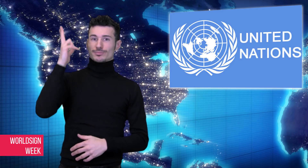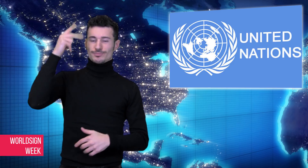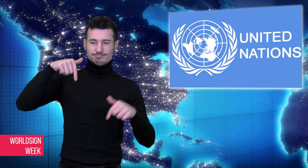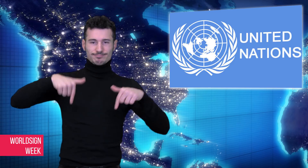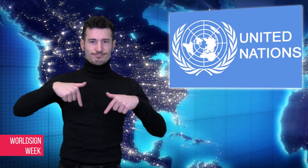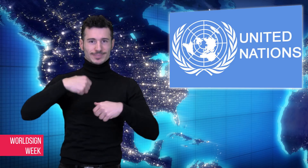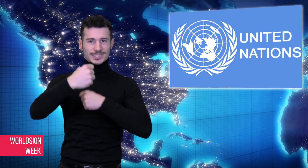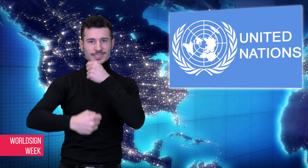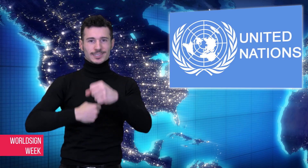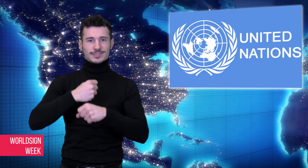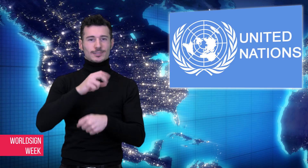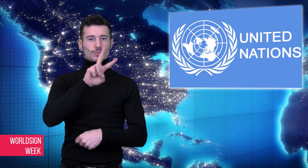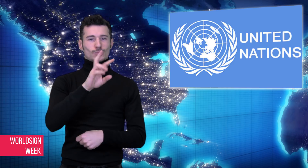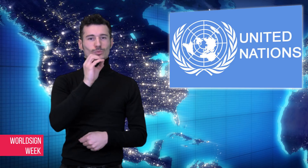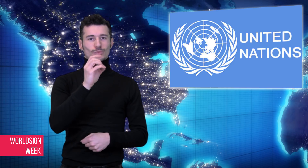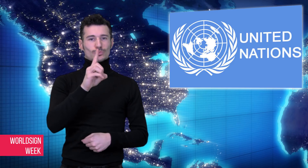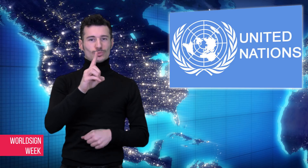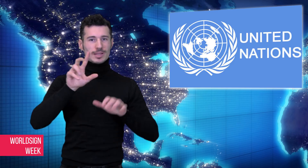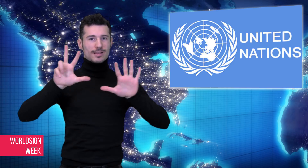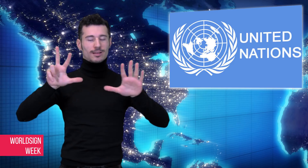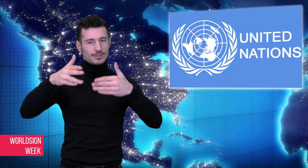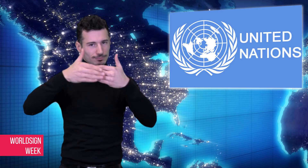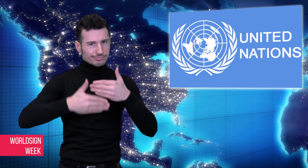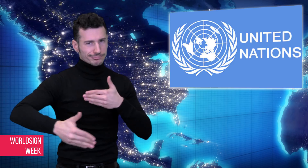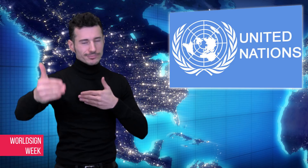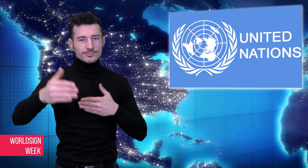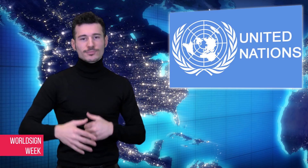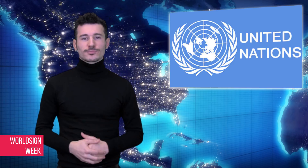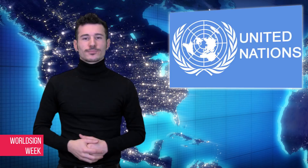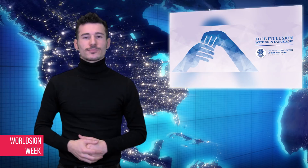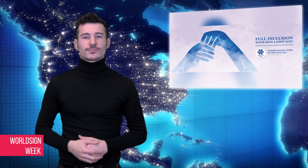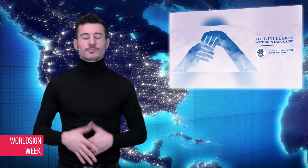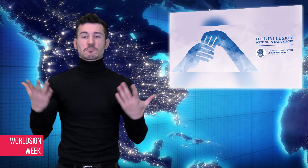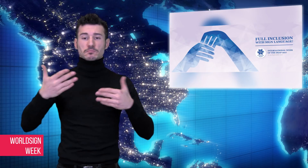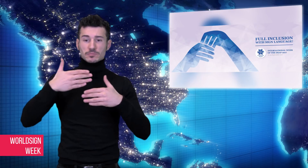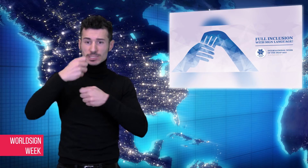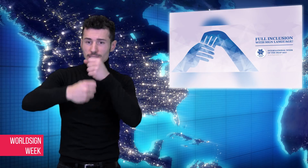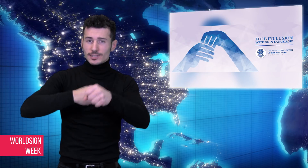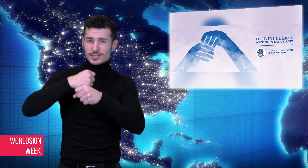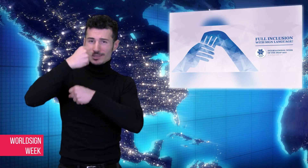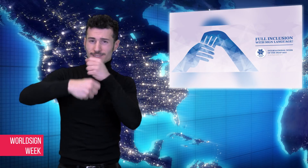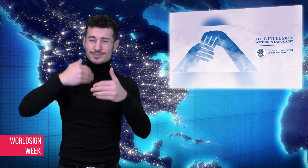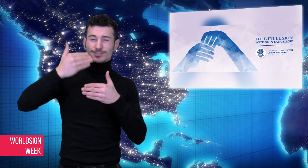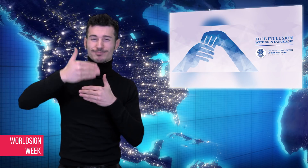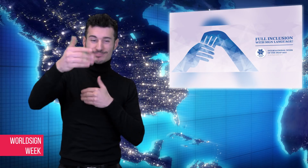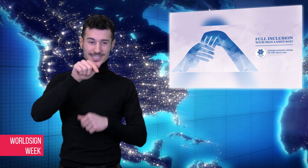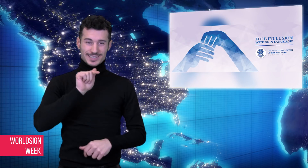starting in 2018. On this day every